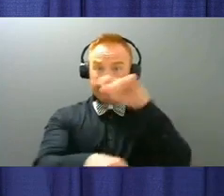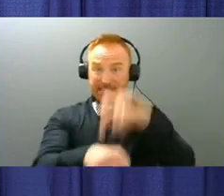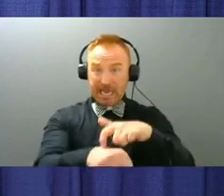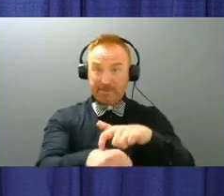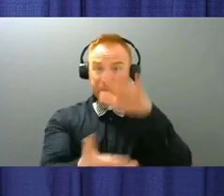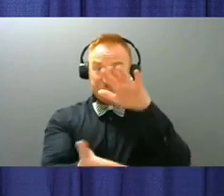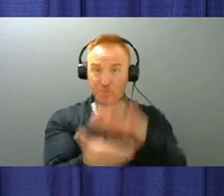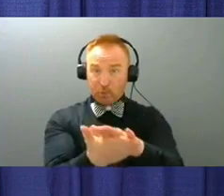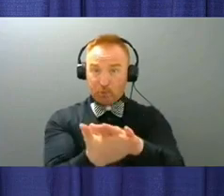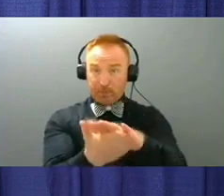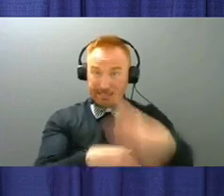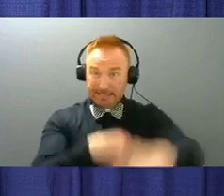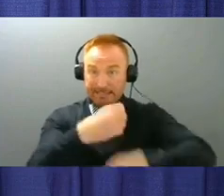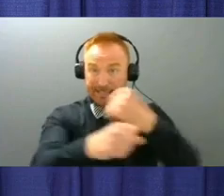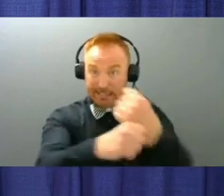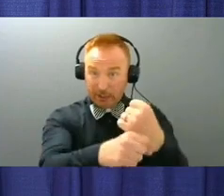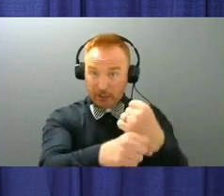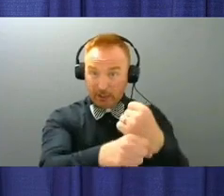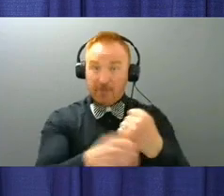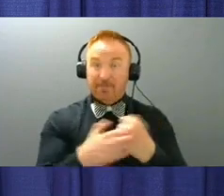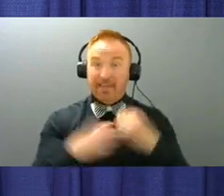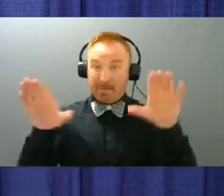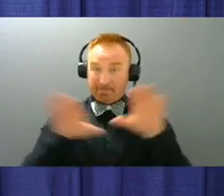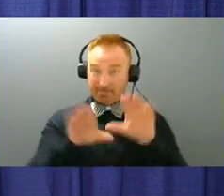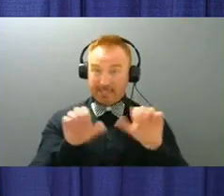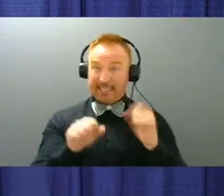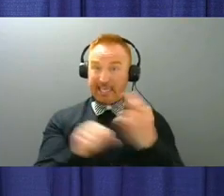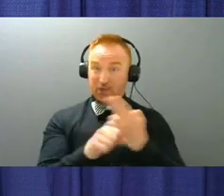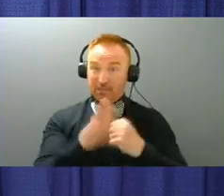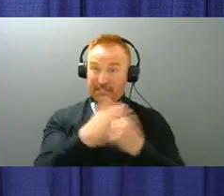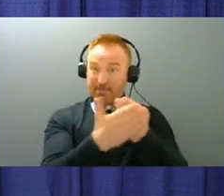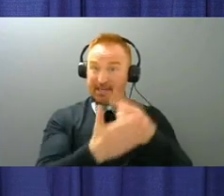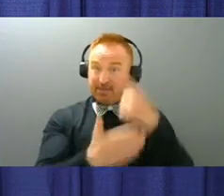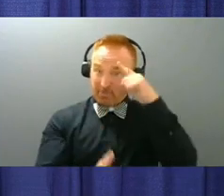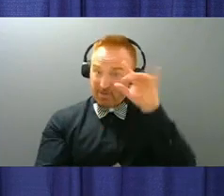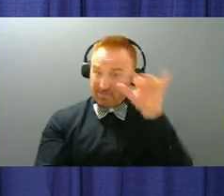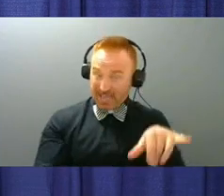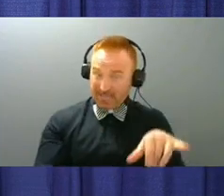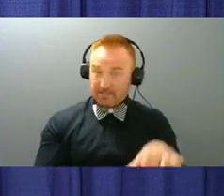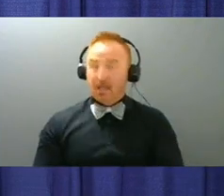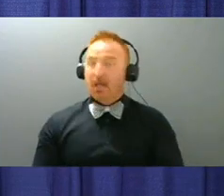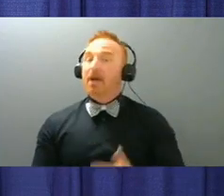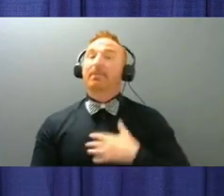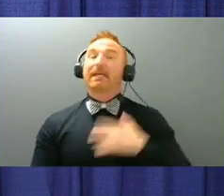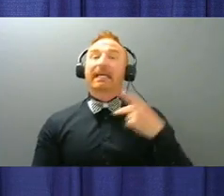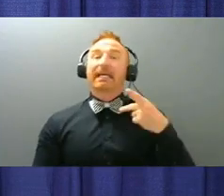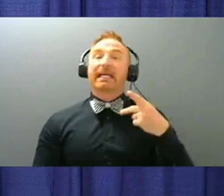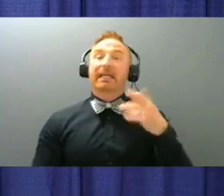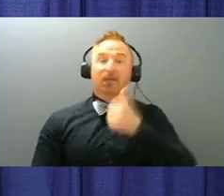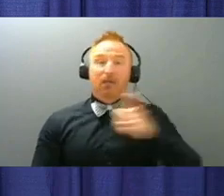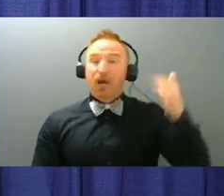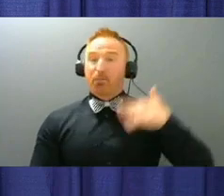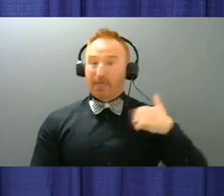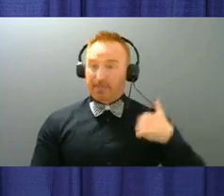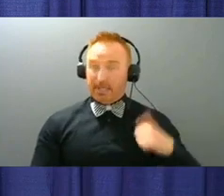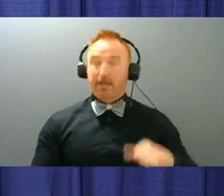Could this funding be used for the? So again, the one thing every premier said to the Prime